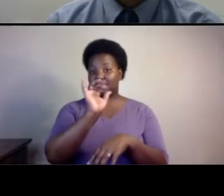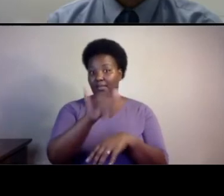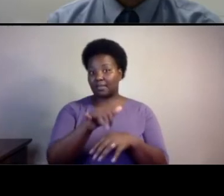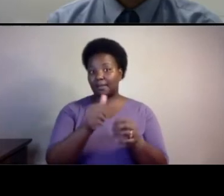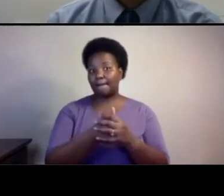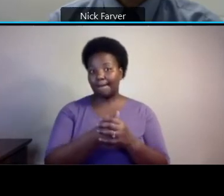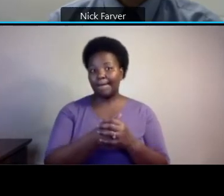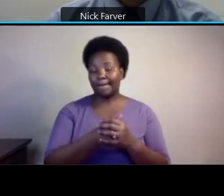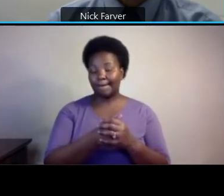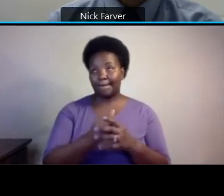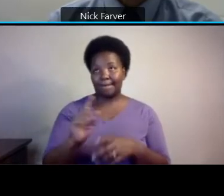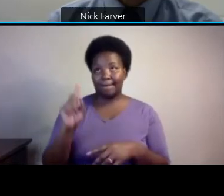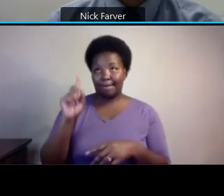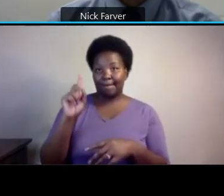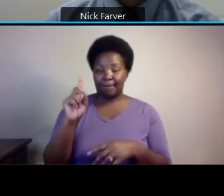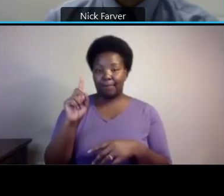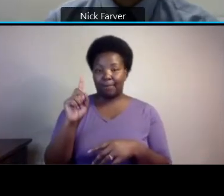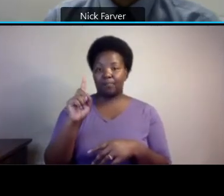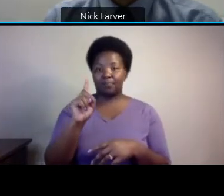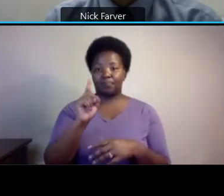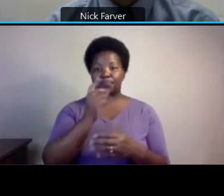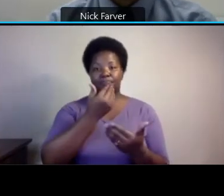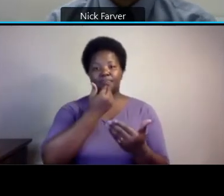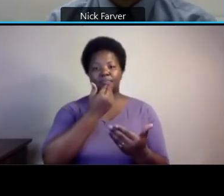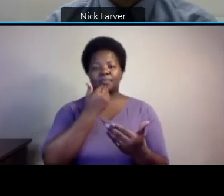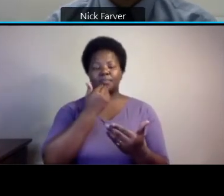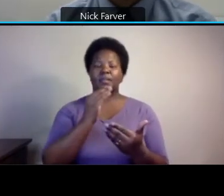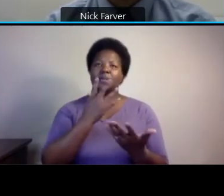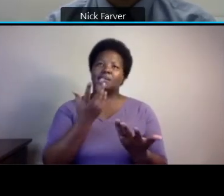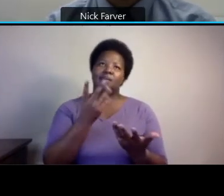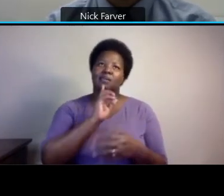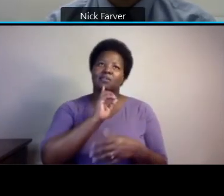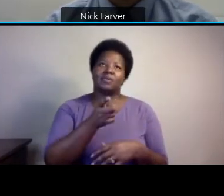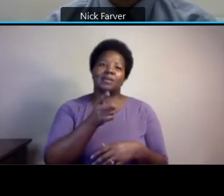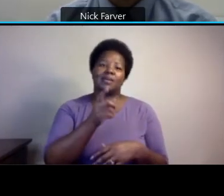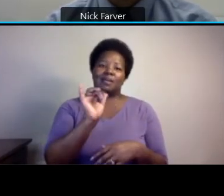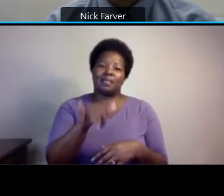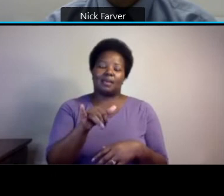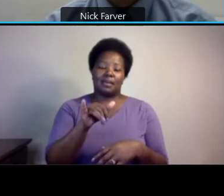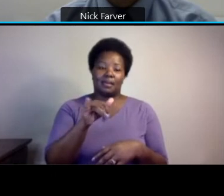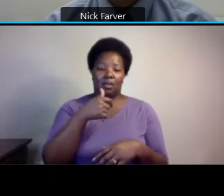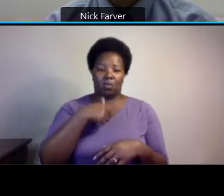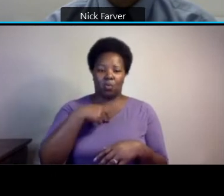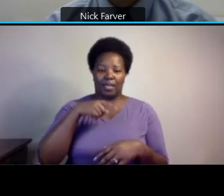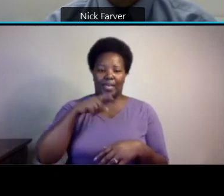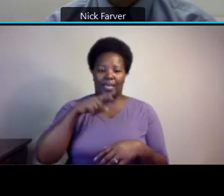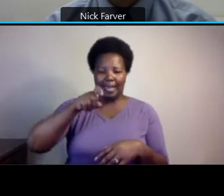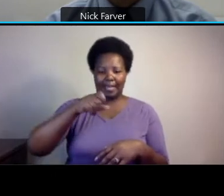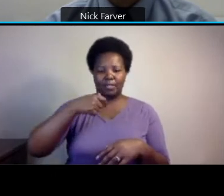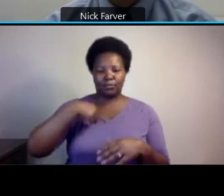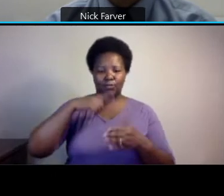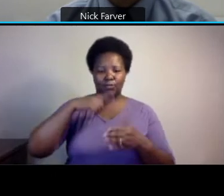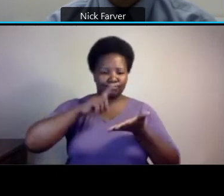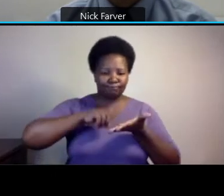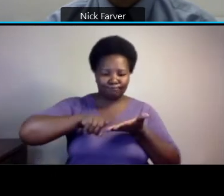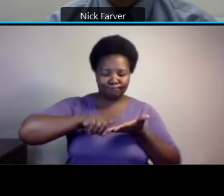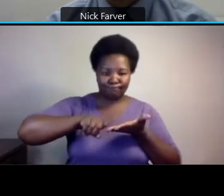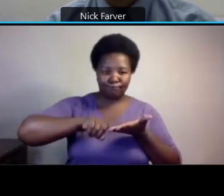jennifer i think that the answers really were you know there was the nepa study or the nepa um process that was done through fhwa